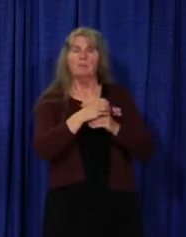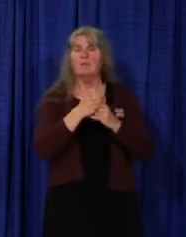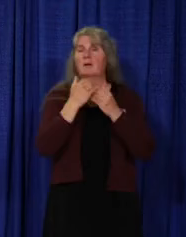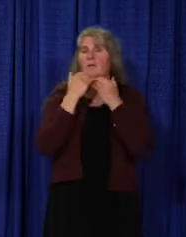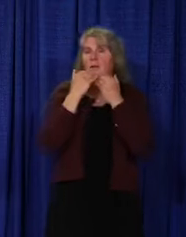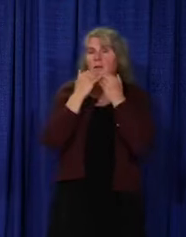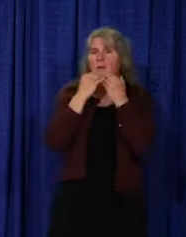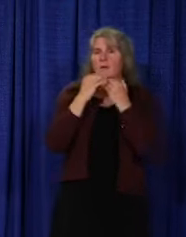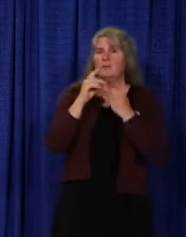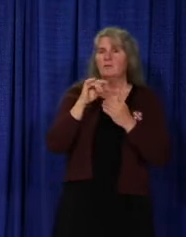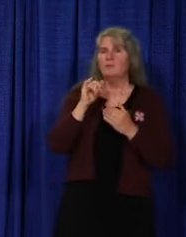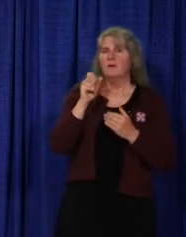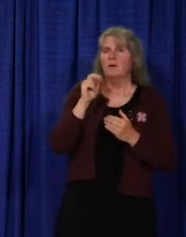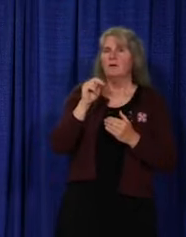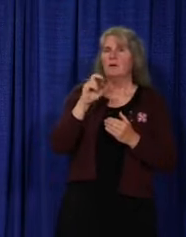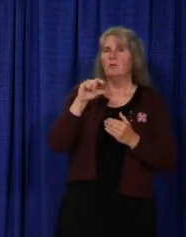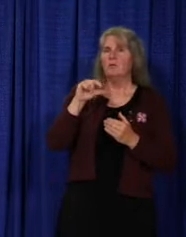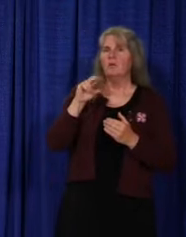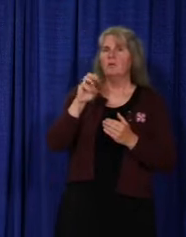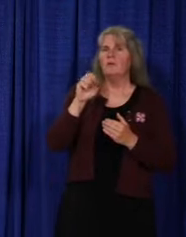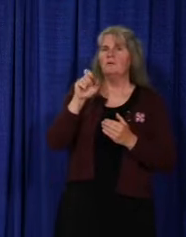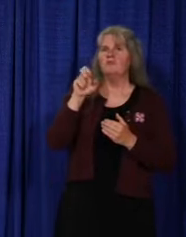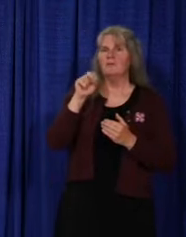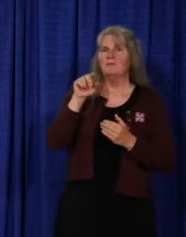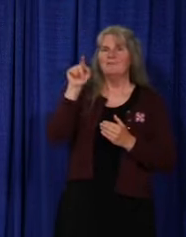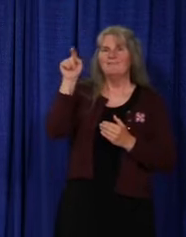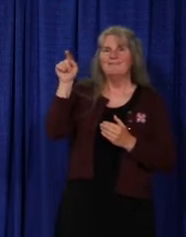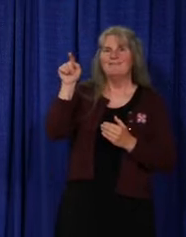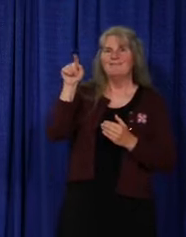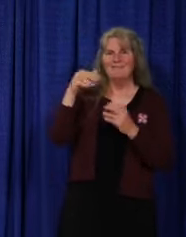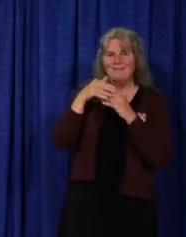out to Taa'an Kwächän. Their government, when you're